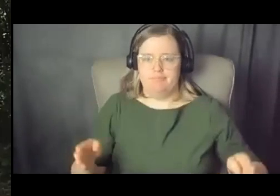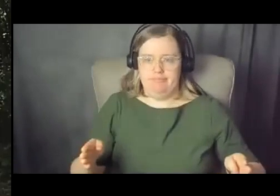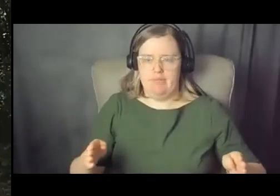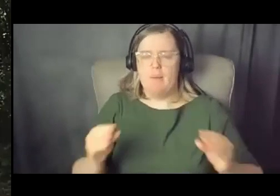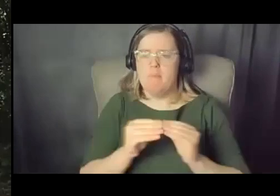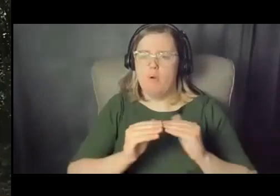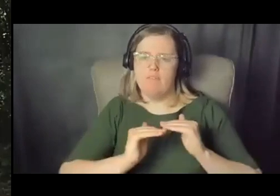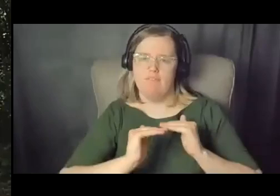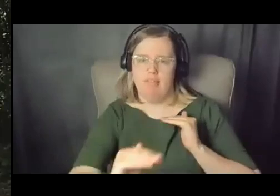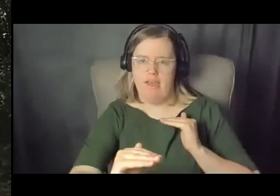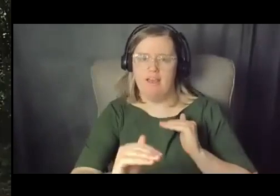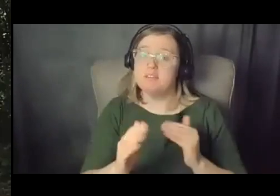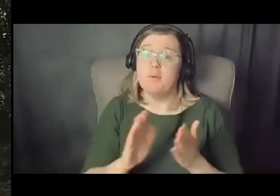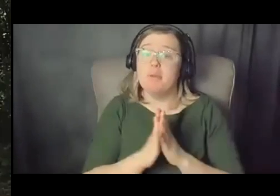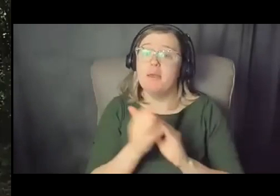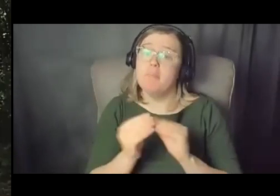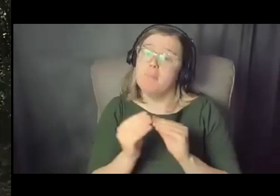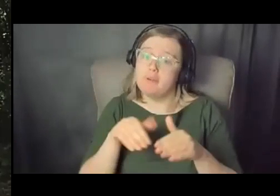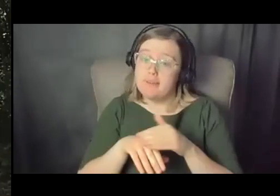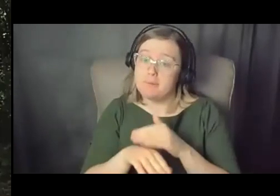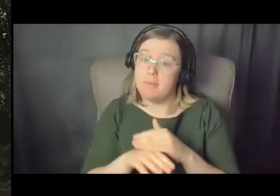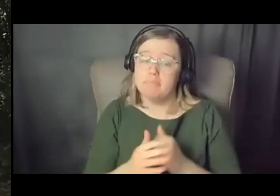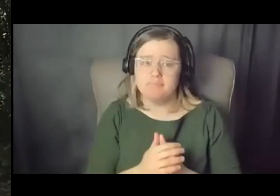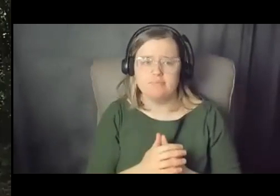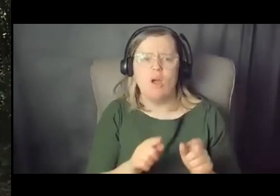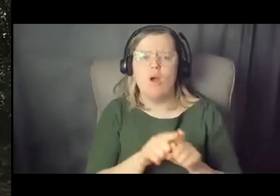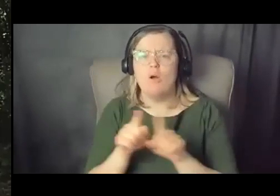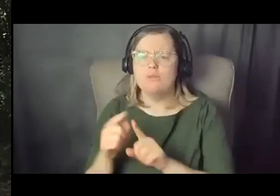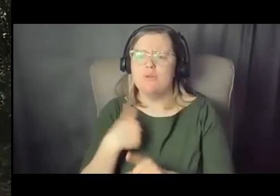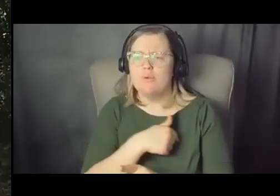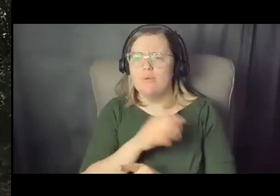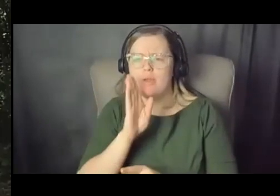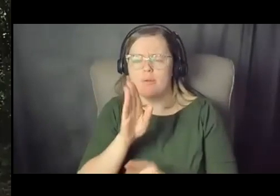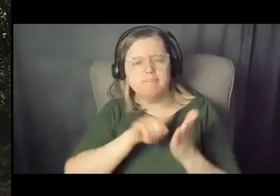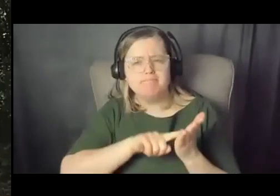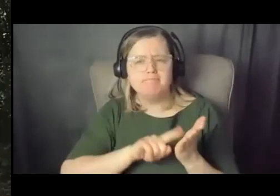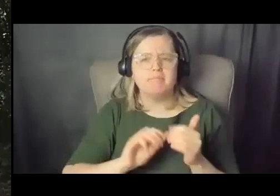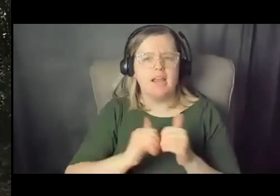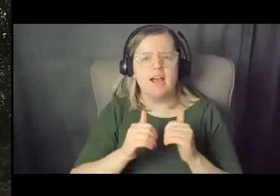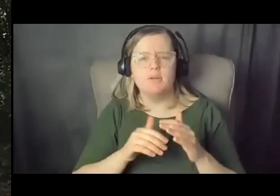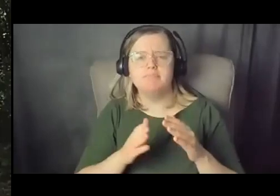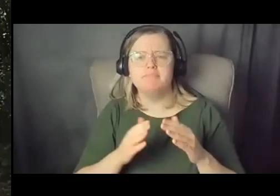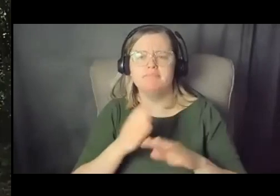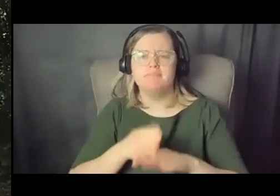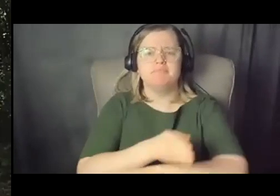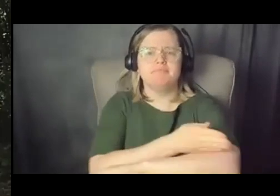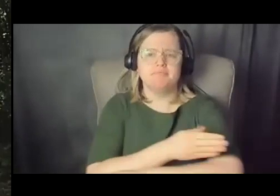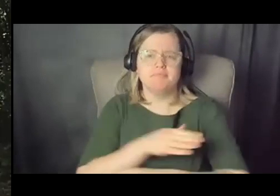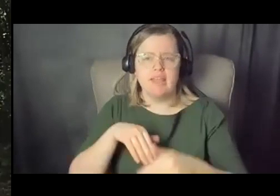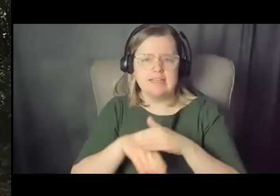Which will make it more accessible. We are also looking at increasing accessibility for people with disabilities.